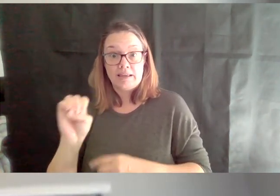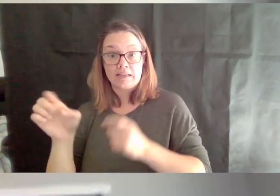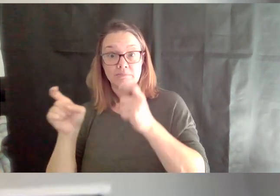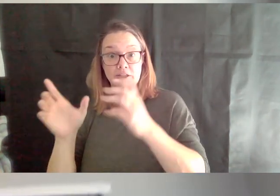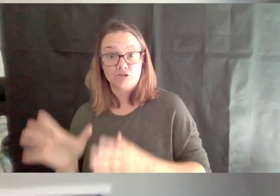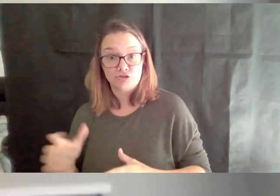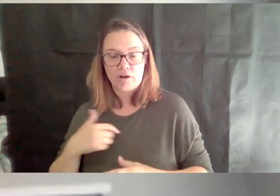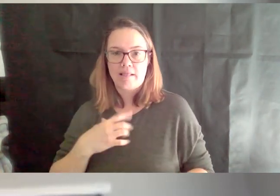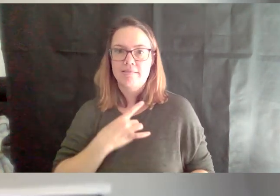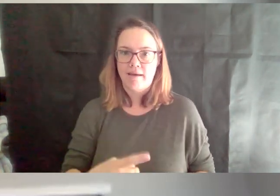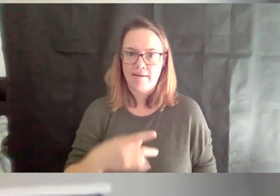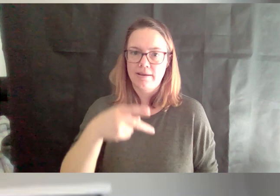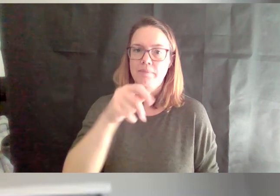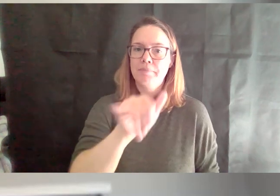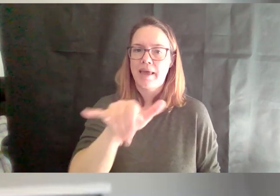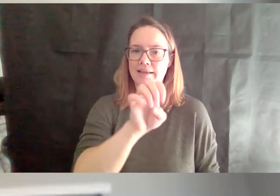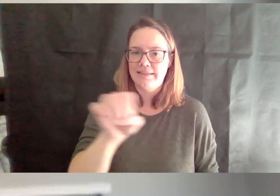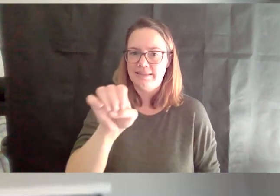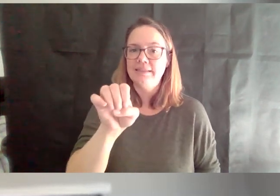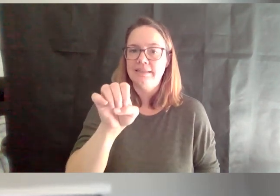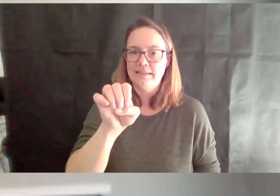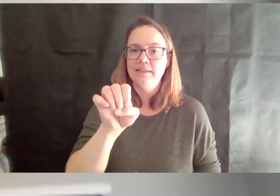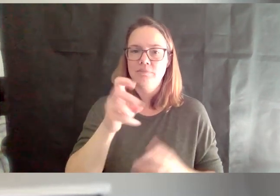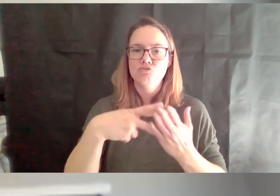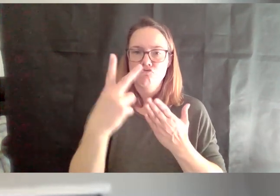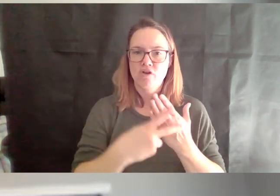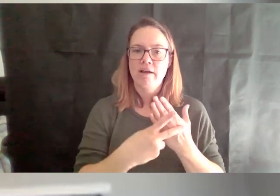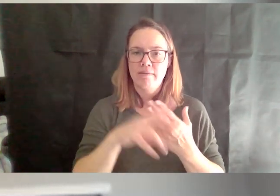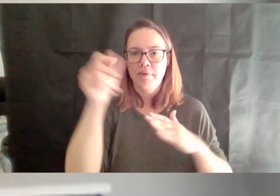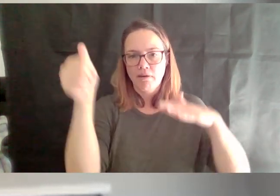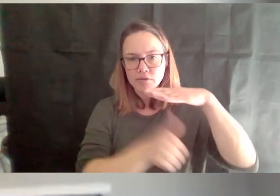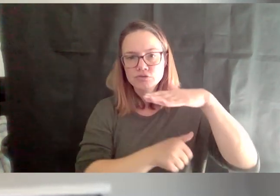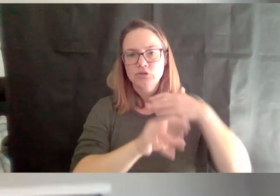that we had a payee program within the organization, and I think our department is really